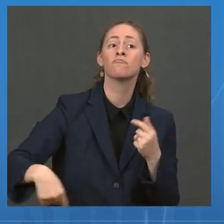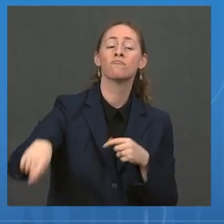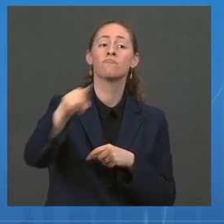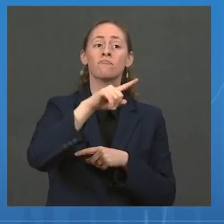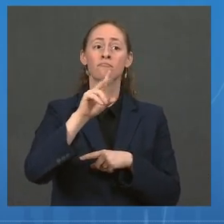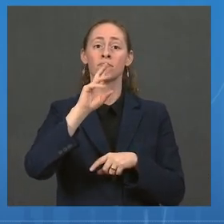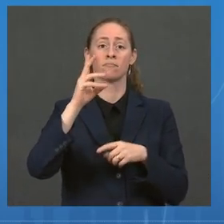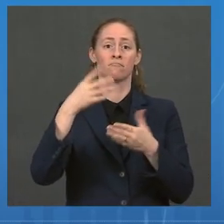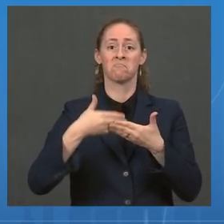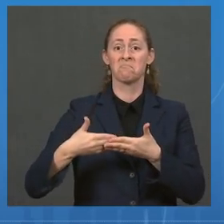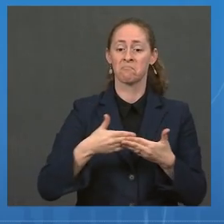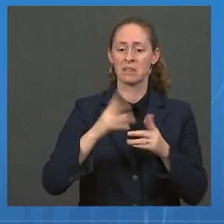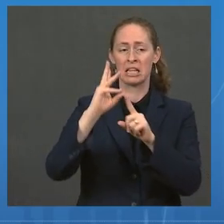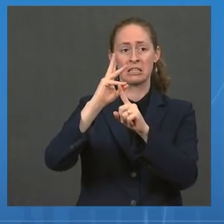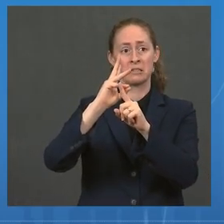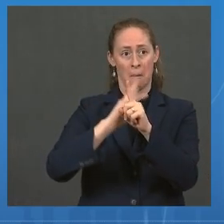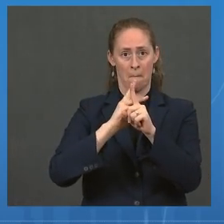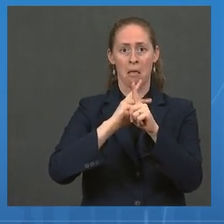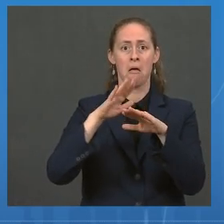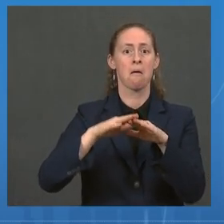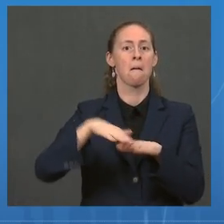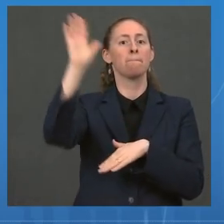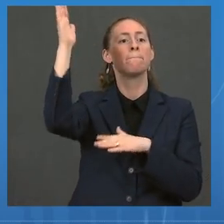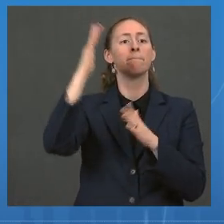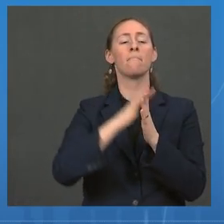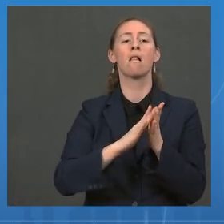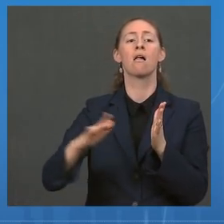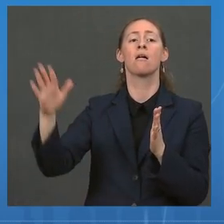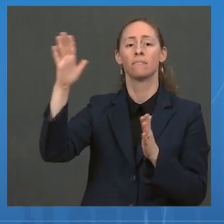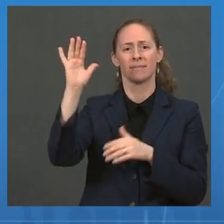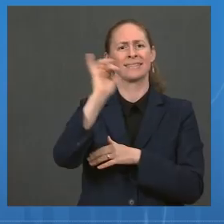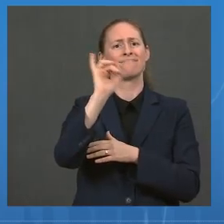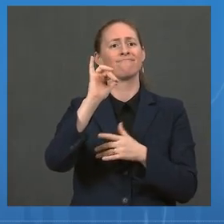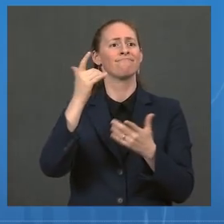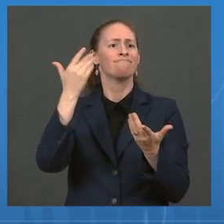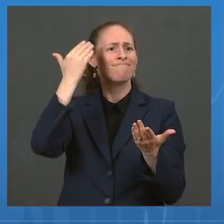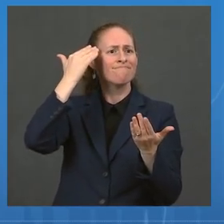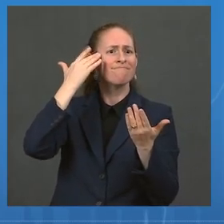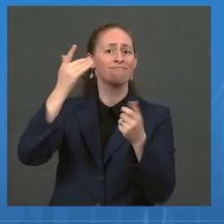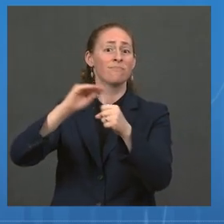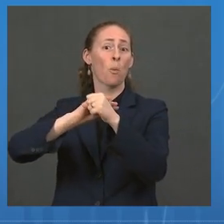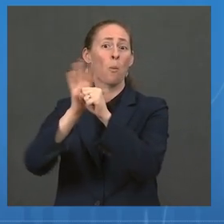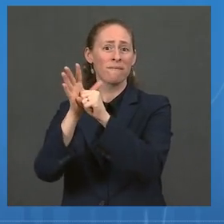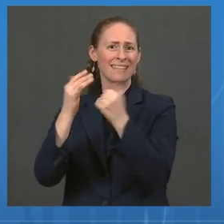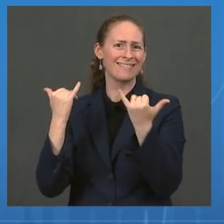And just like with COVID-19, we need as many people as possible to be vaccinated for influenza